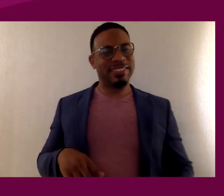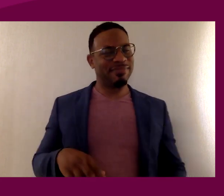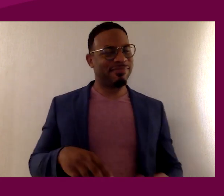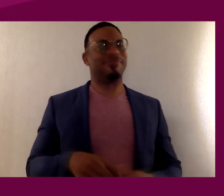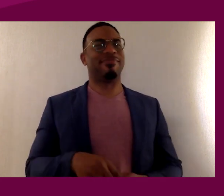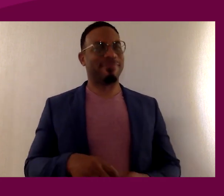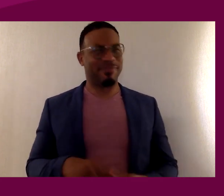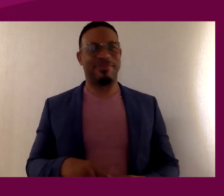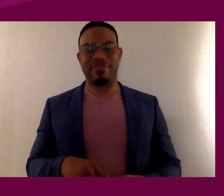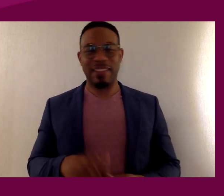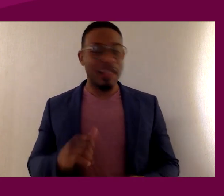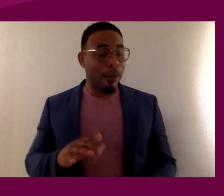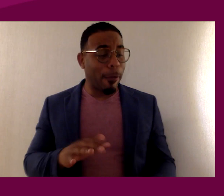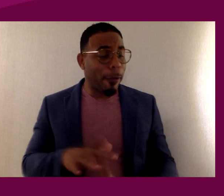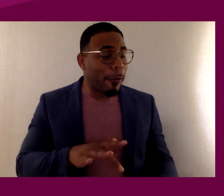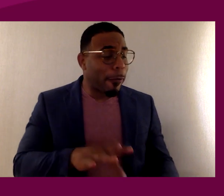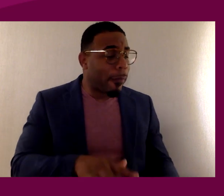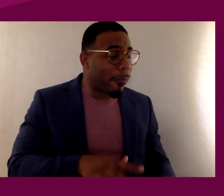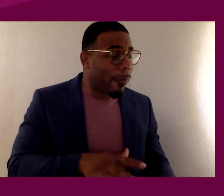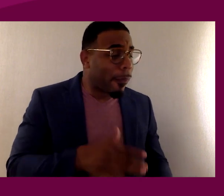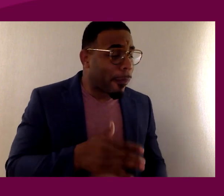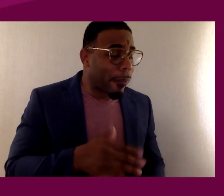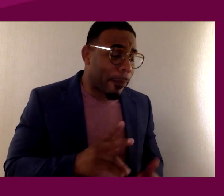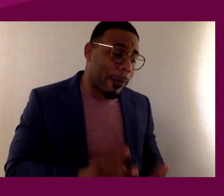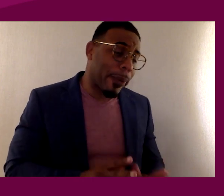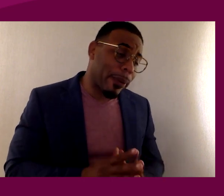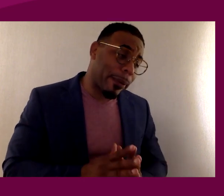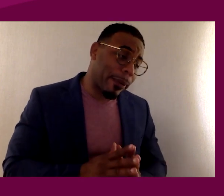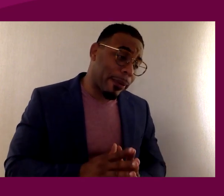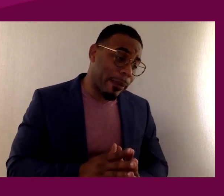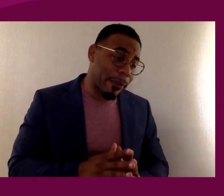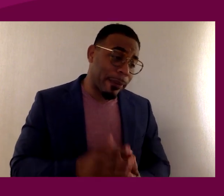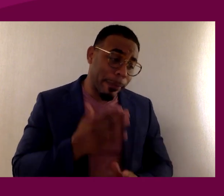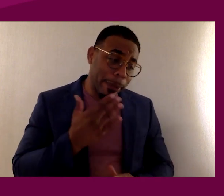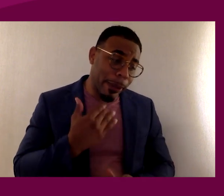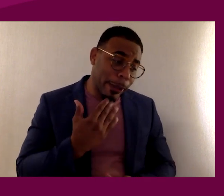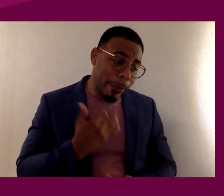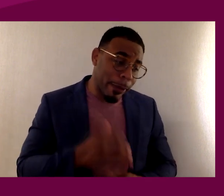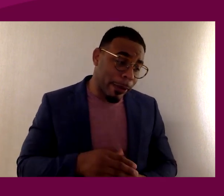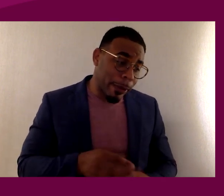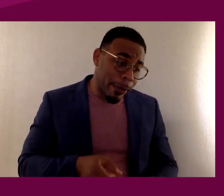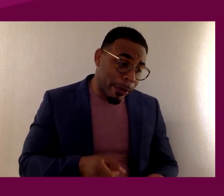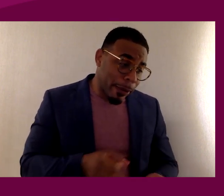oh no, no thanks. And they would say, you poor person, your poor child.